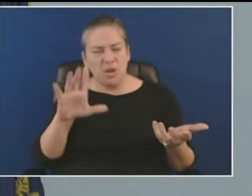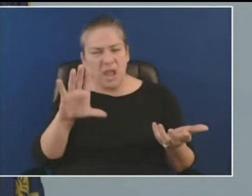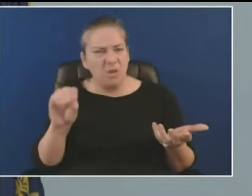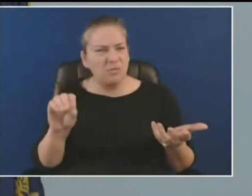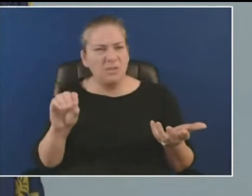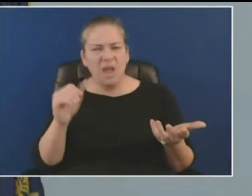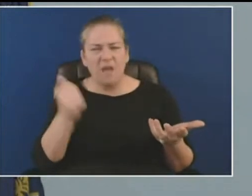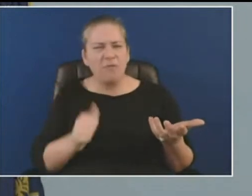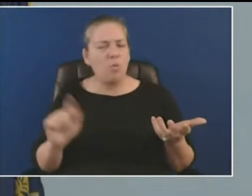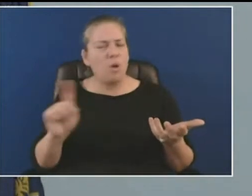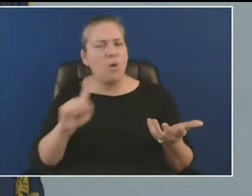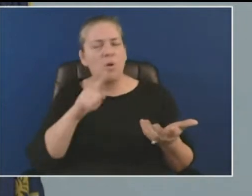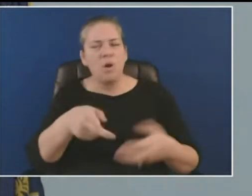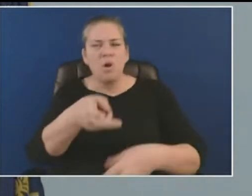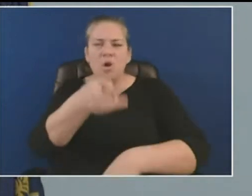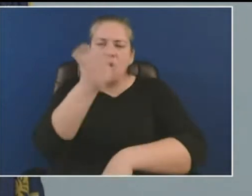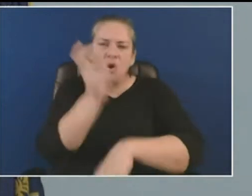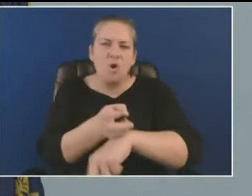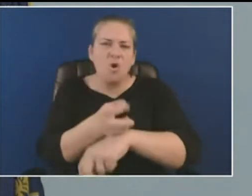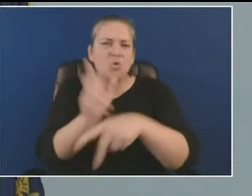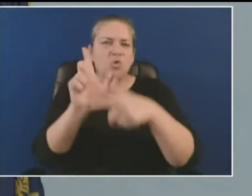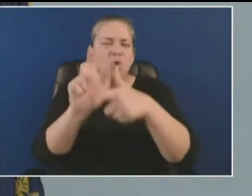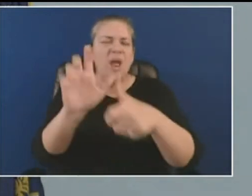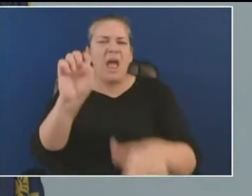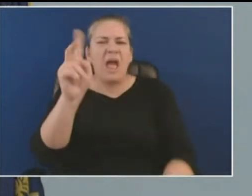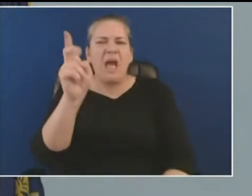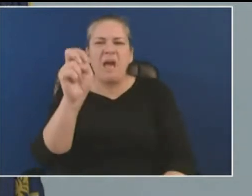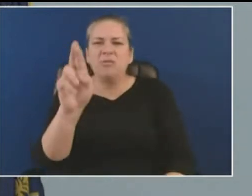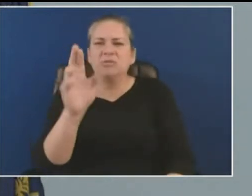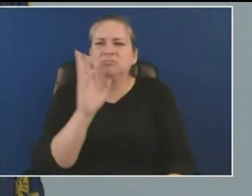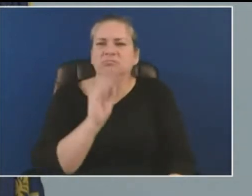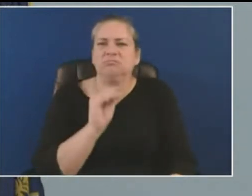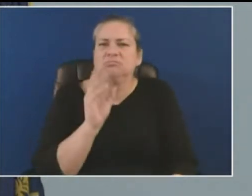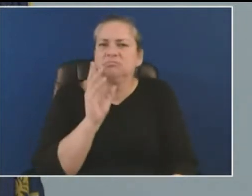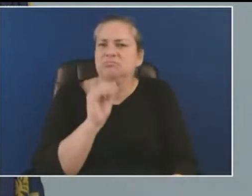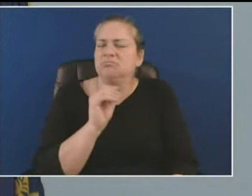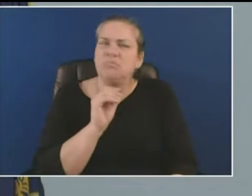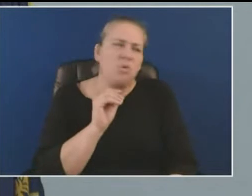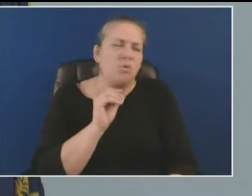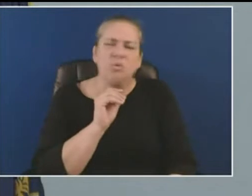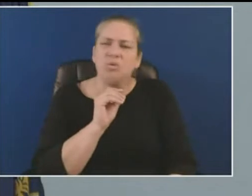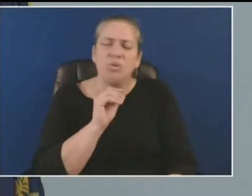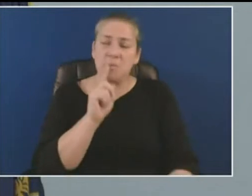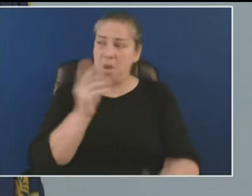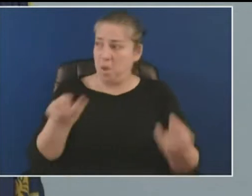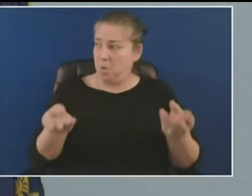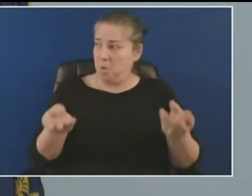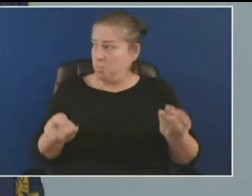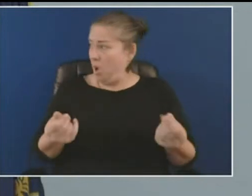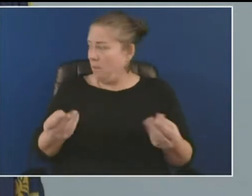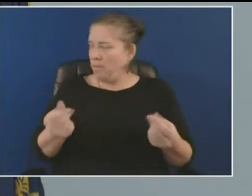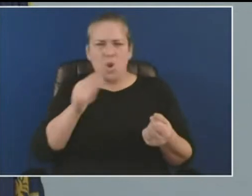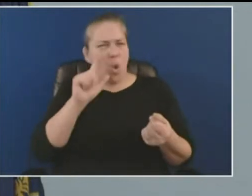event we've ever been through, and it's not just because of the property damage, but. We lost a lot of good people and